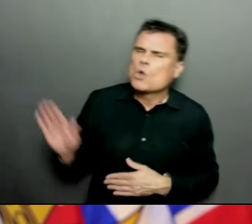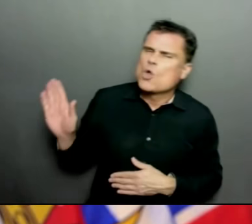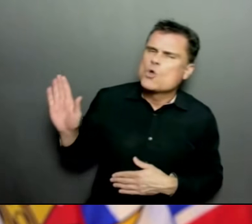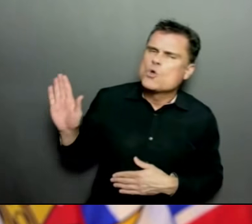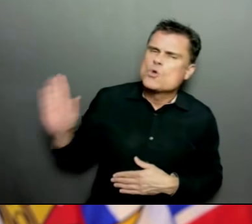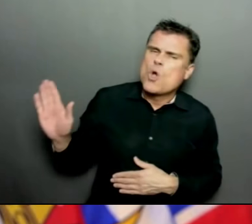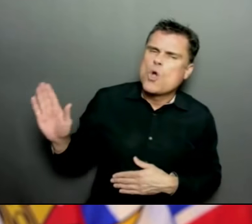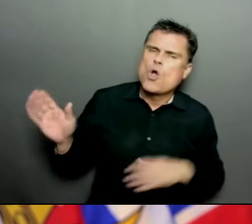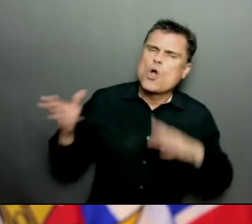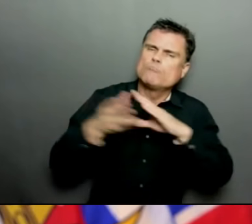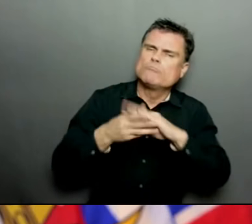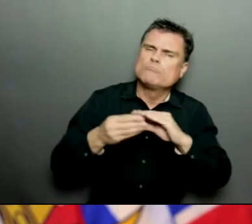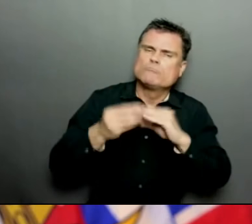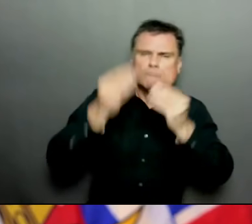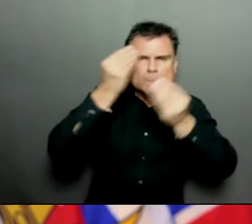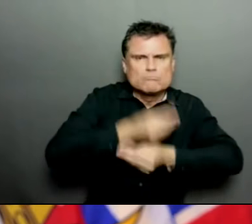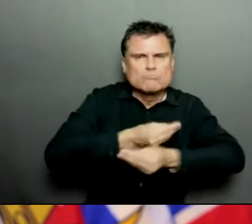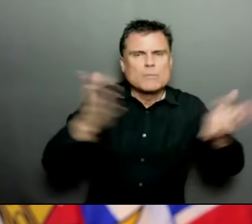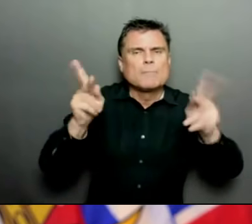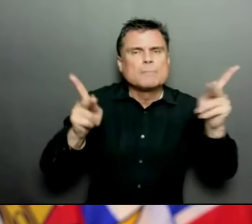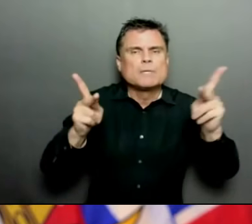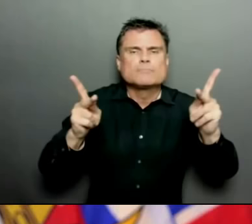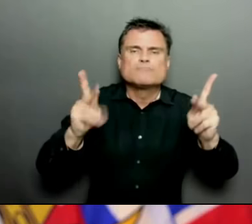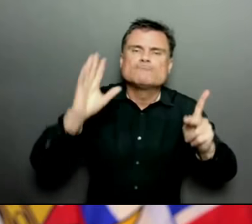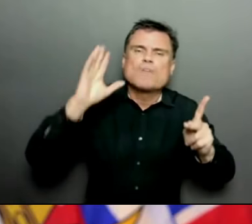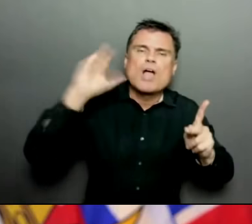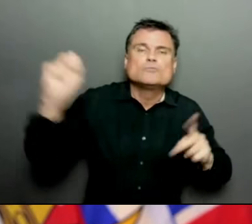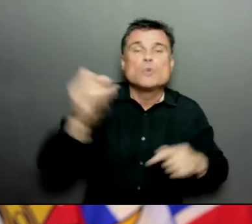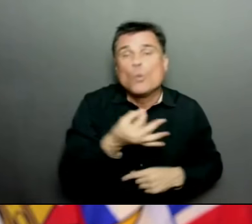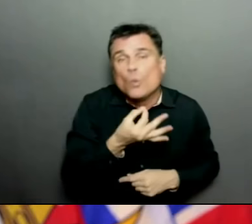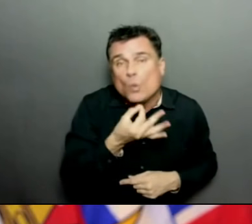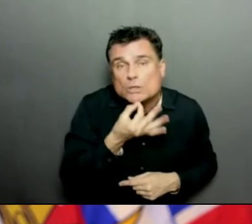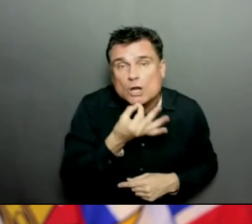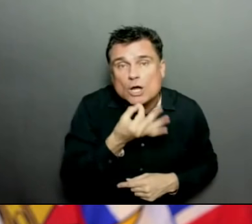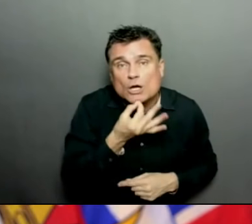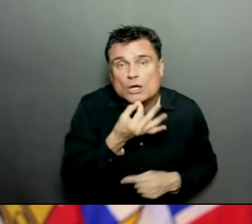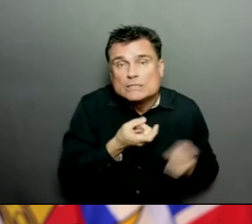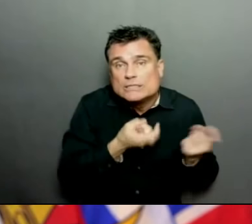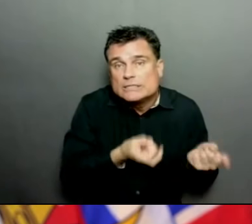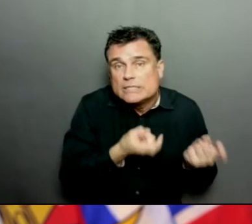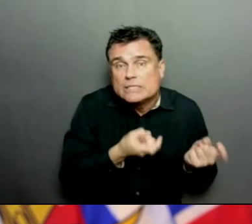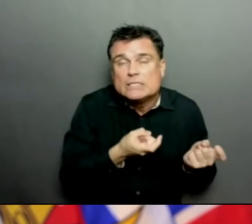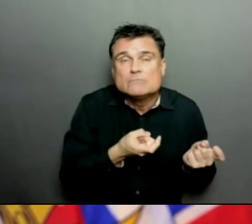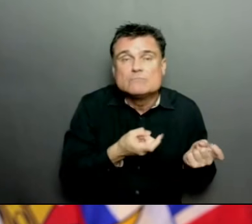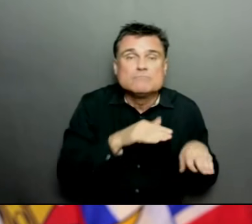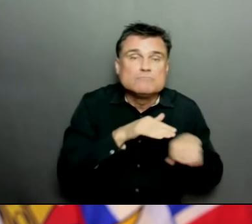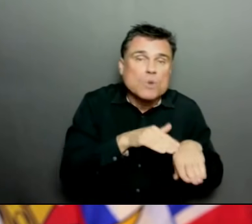What is your direct message for people over the winter break or doll right now while we have